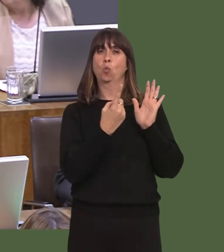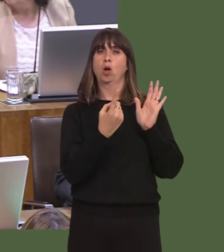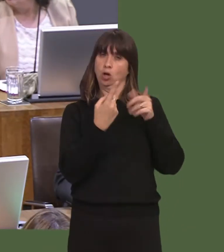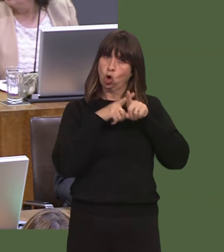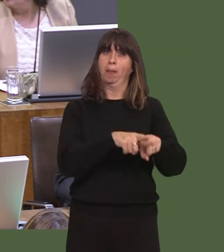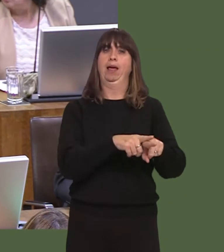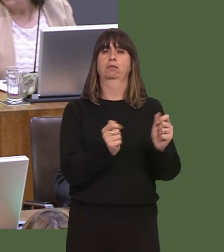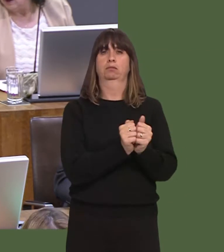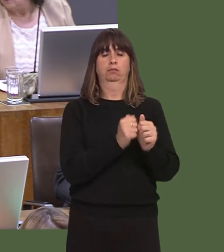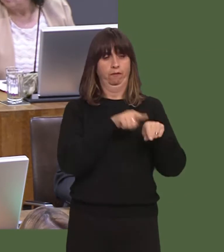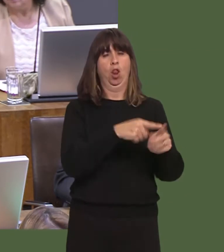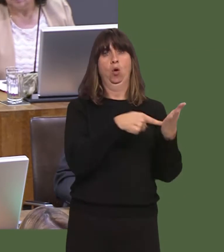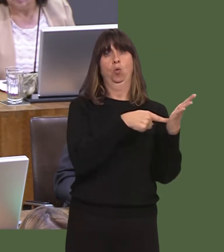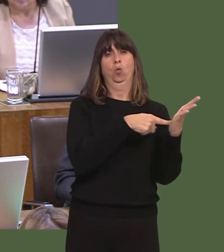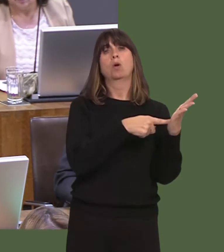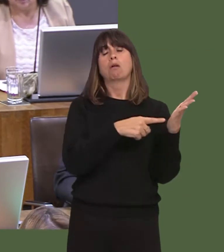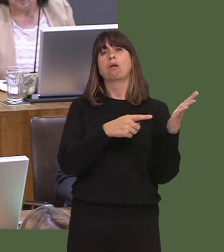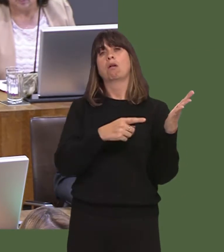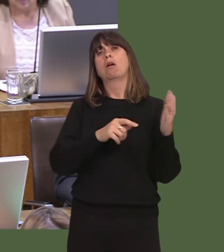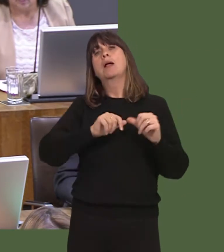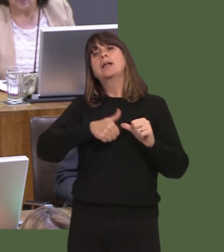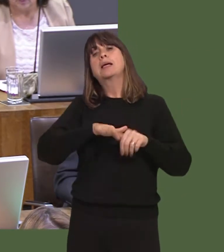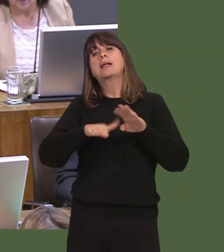Welsh Government stated that as a next step its intention is to: